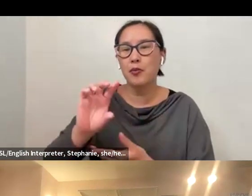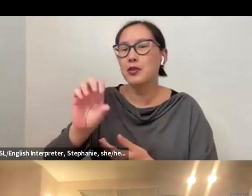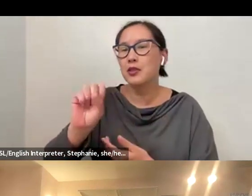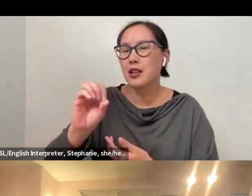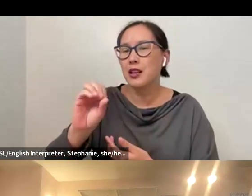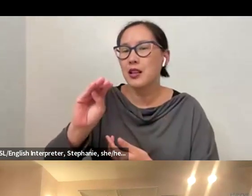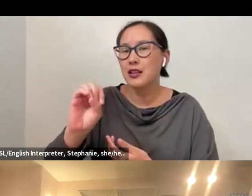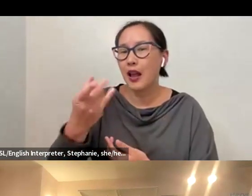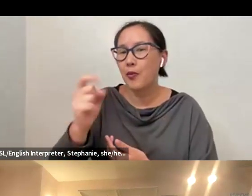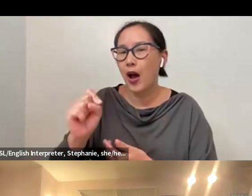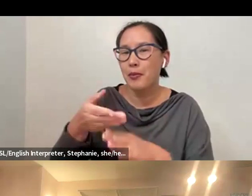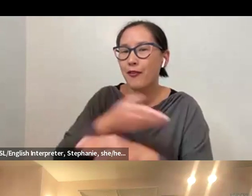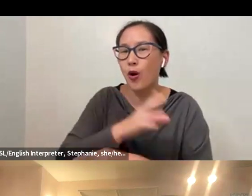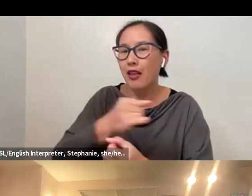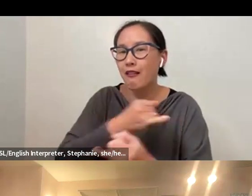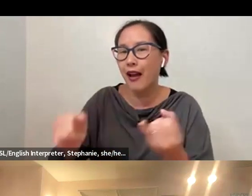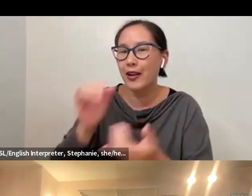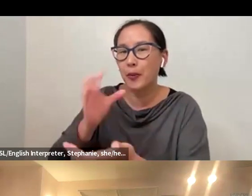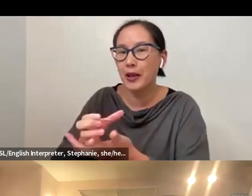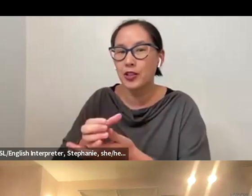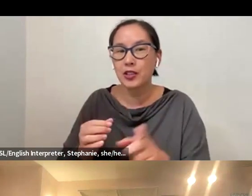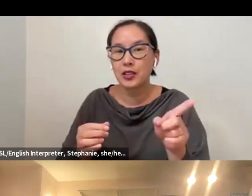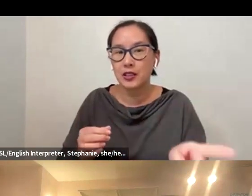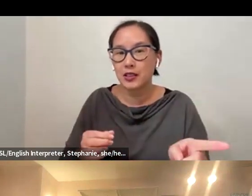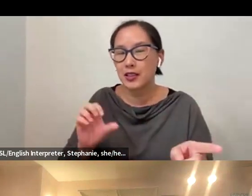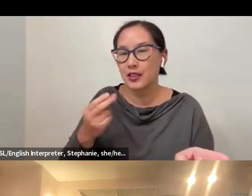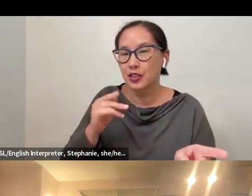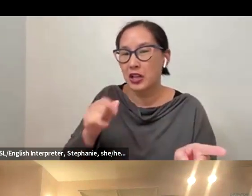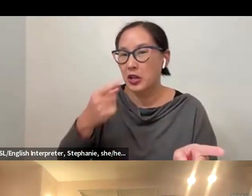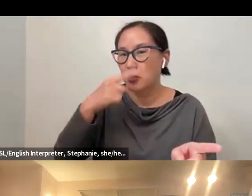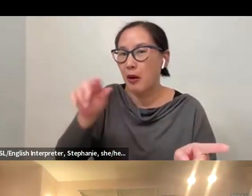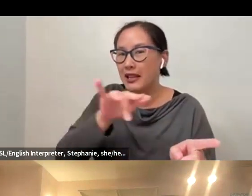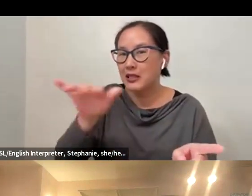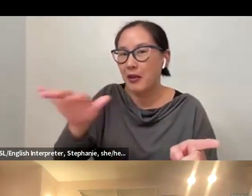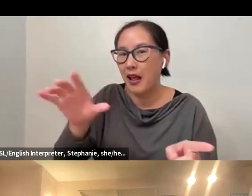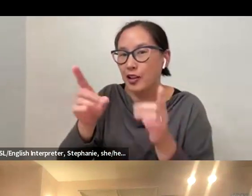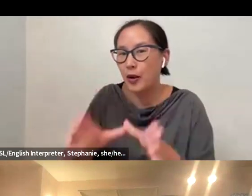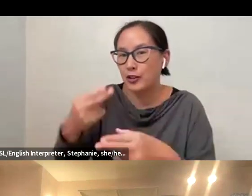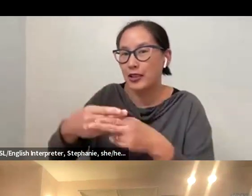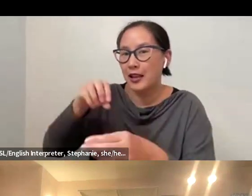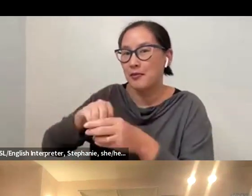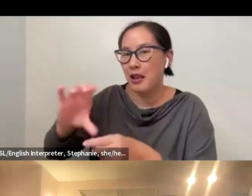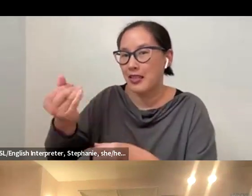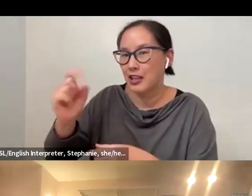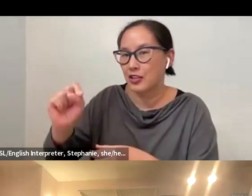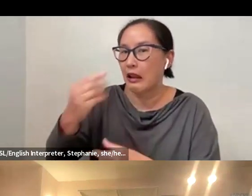Do you mind, doing me a favor and spelling the director's name in the chat? Thank you so much.